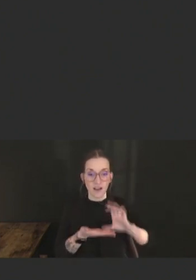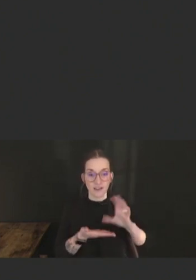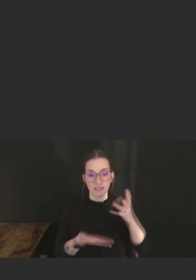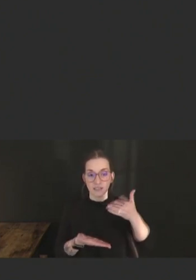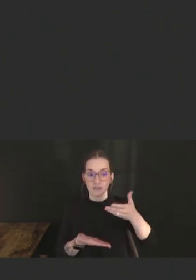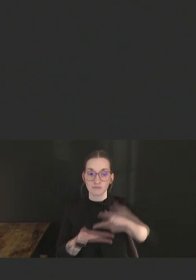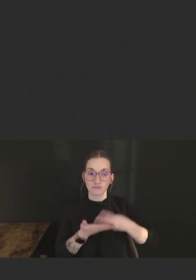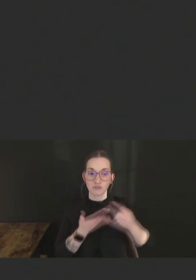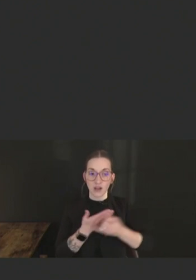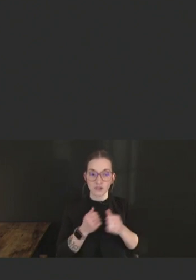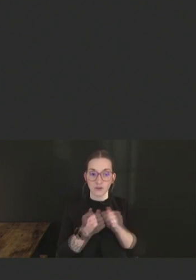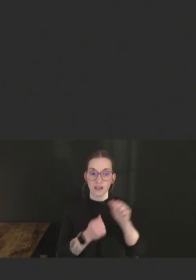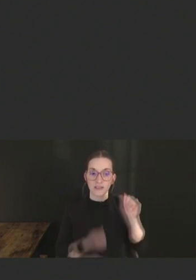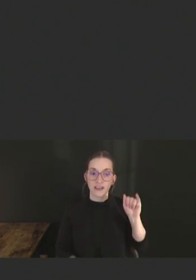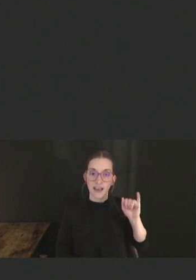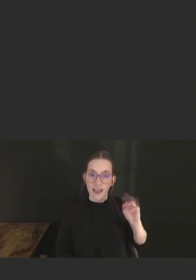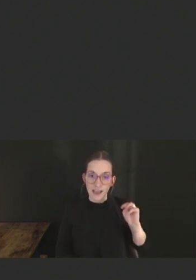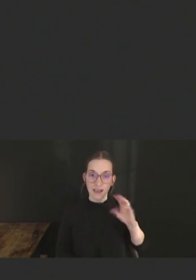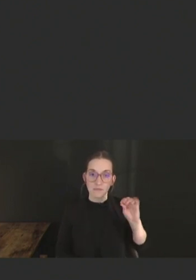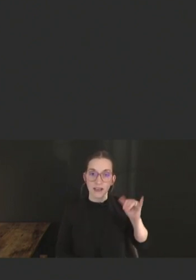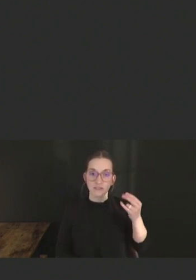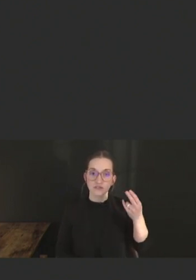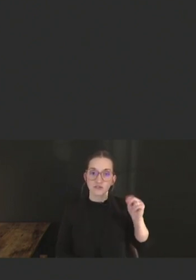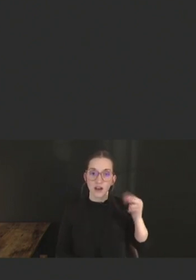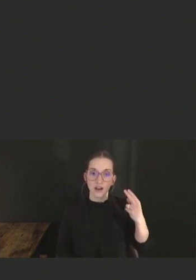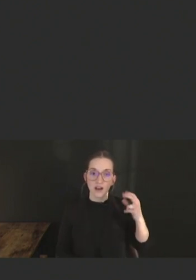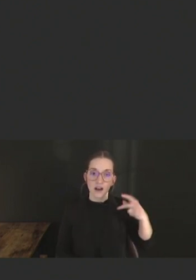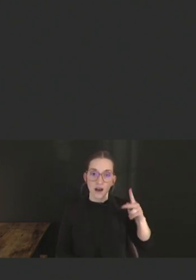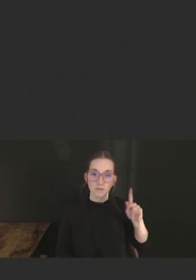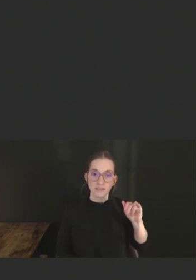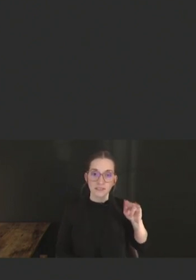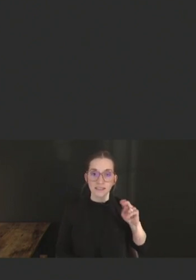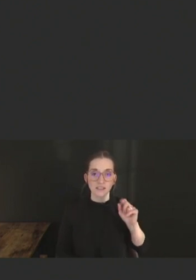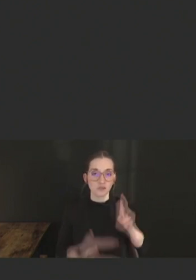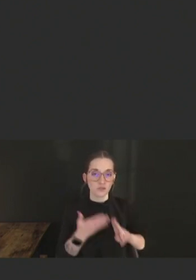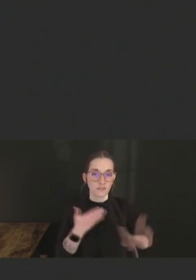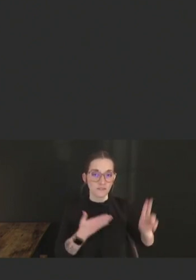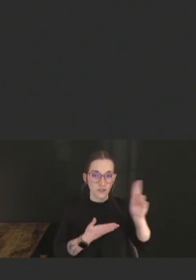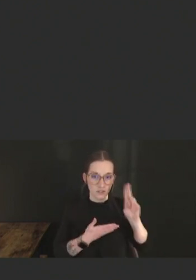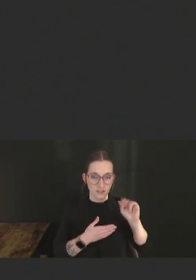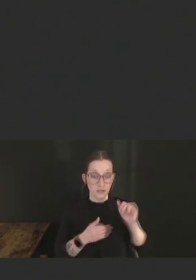Innovation, and Johns Hopkins University, and with the project over 100 community health